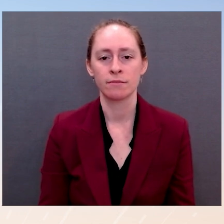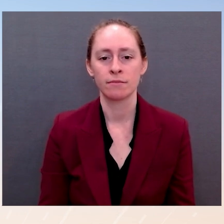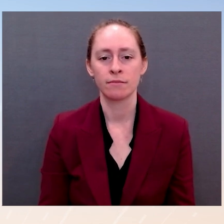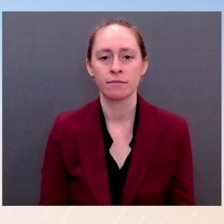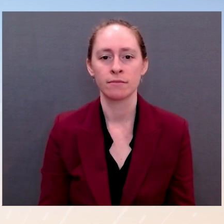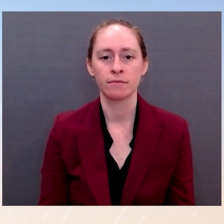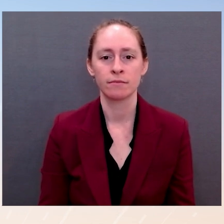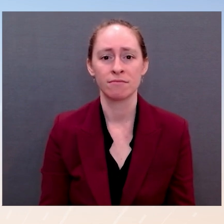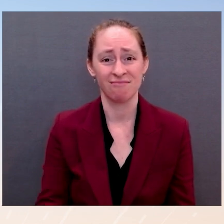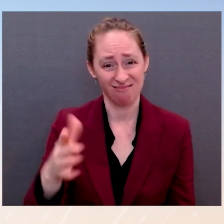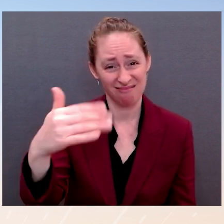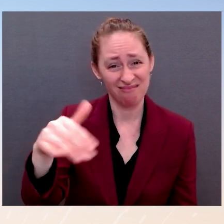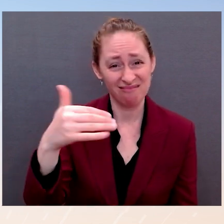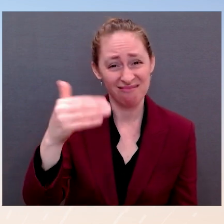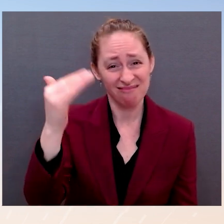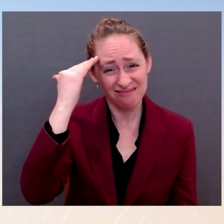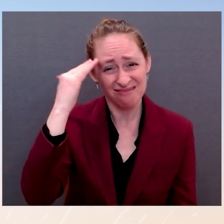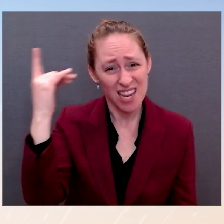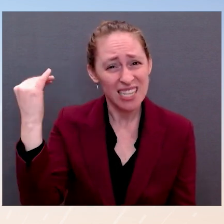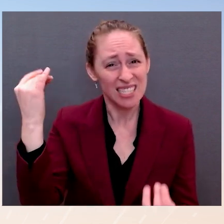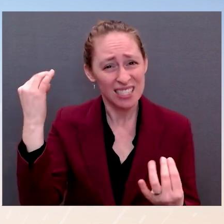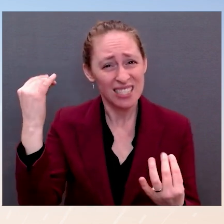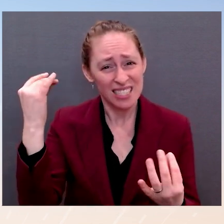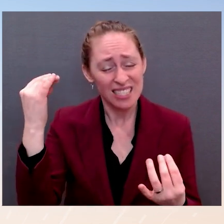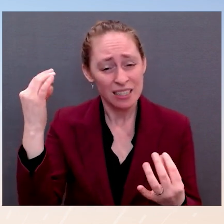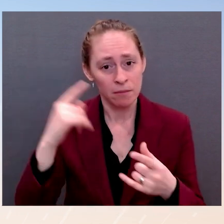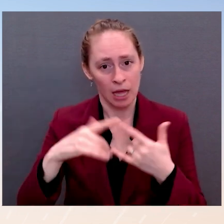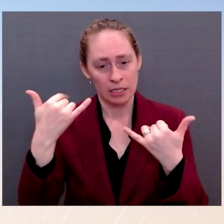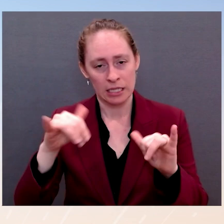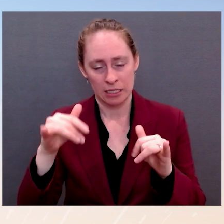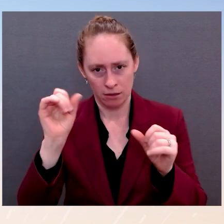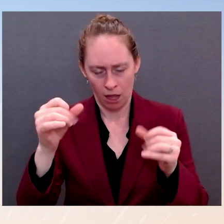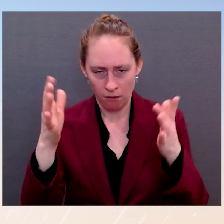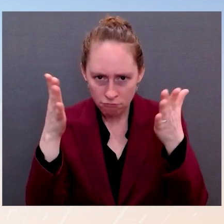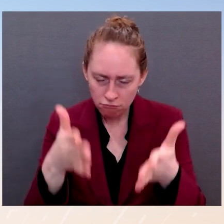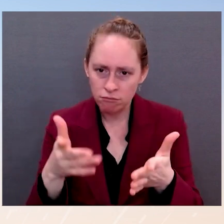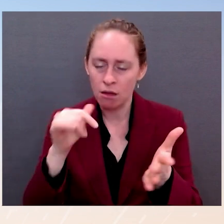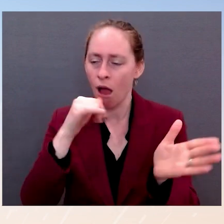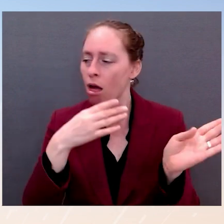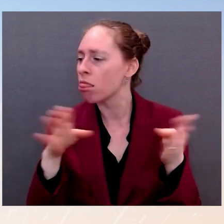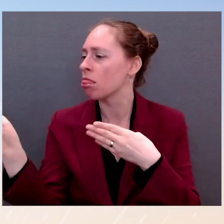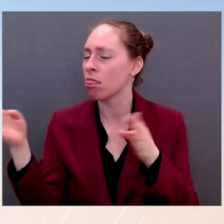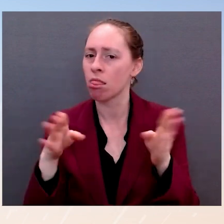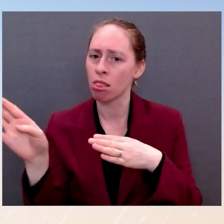about all that other stuff it was, I know, was on his mind and to focus on me, he said,